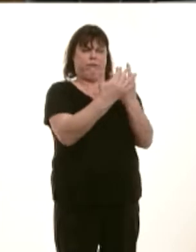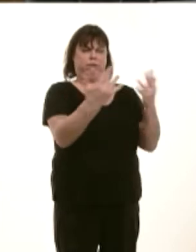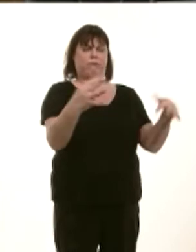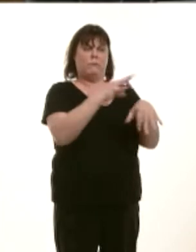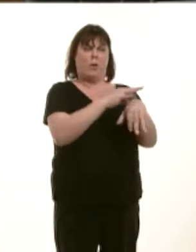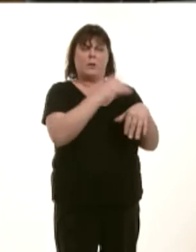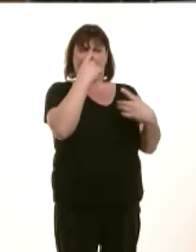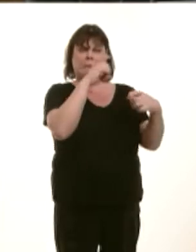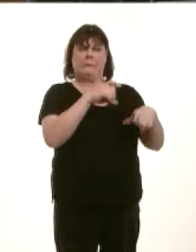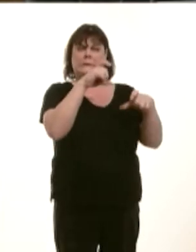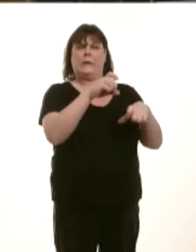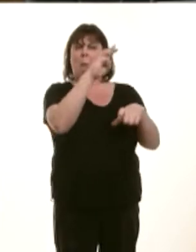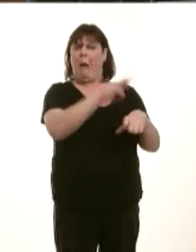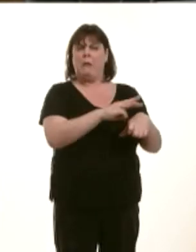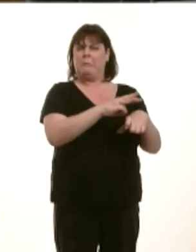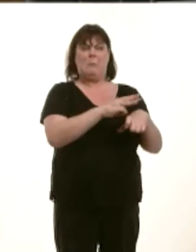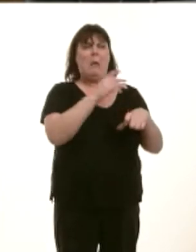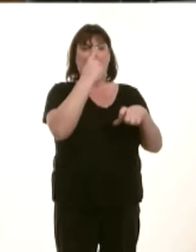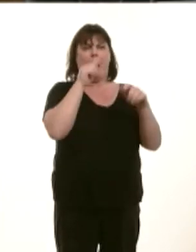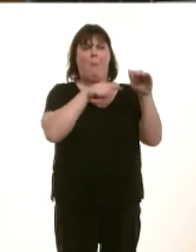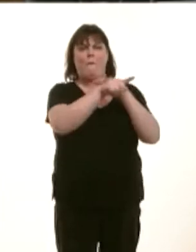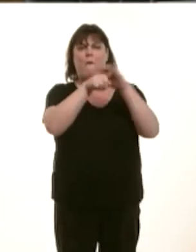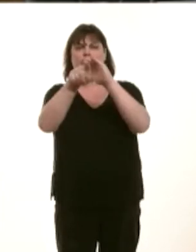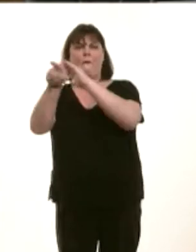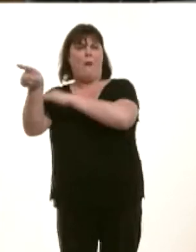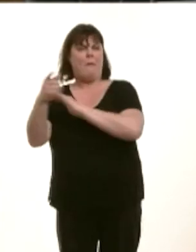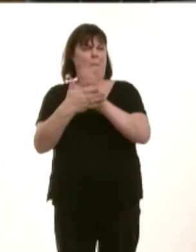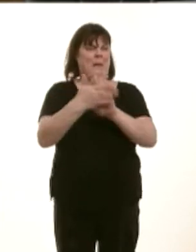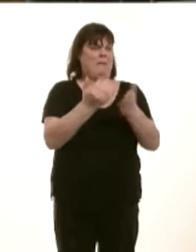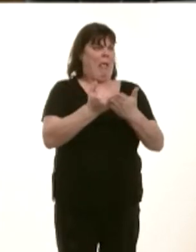help you. Now, what we need to do is to continue with the work of making sure that we have